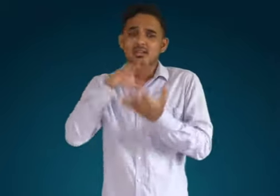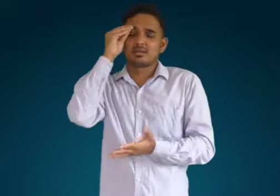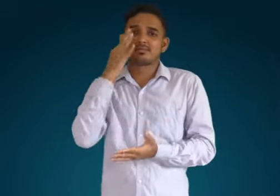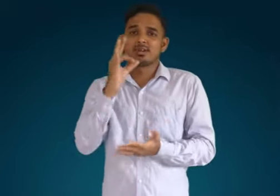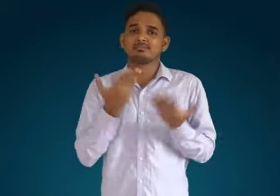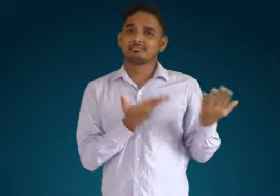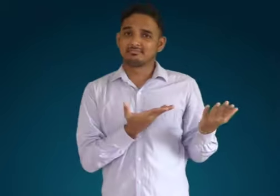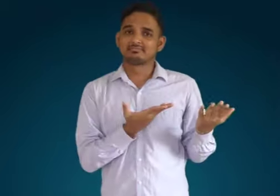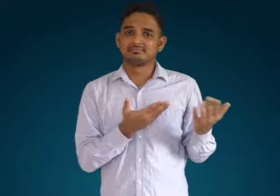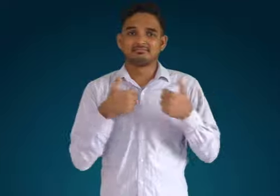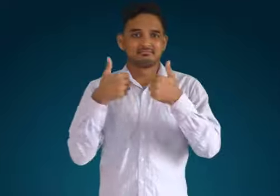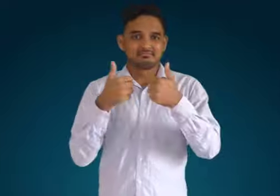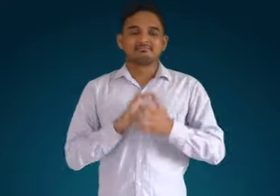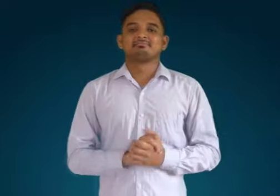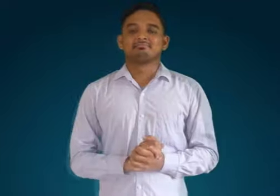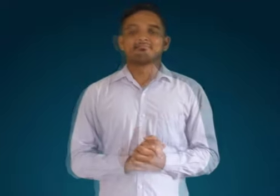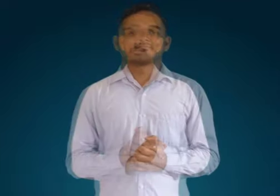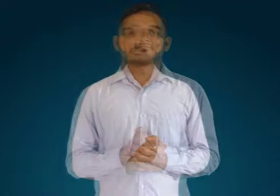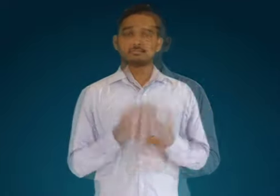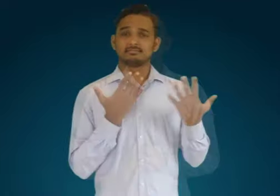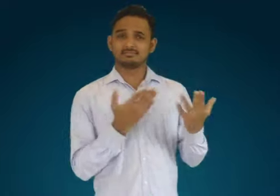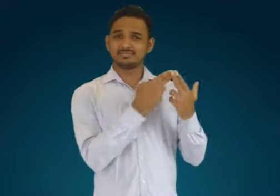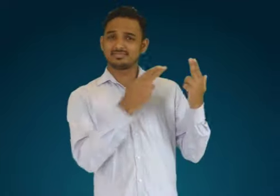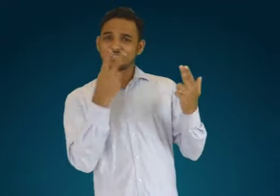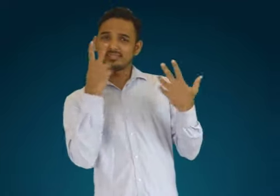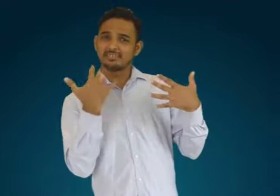examples the concept of mathematics when linked